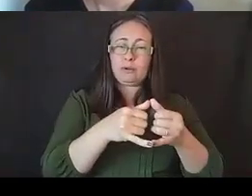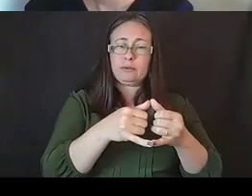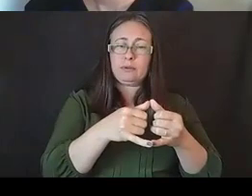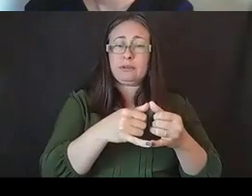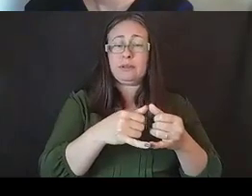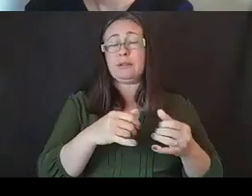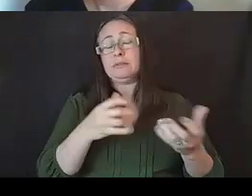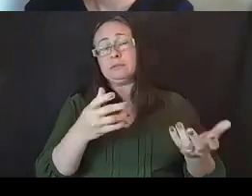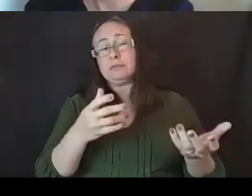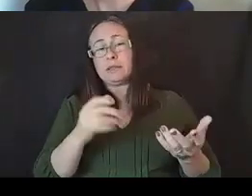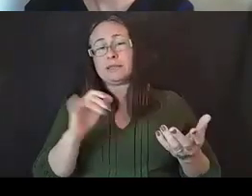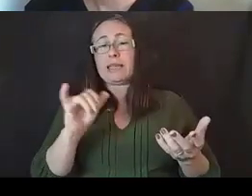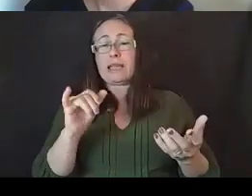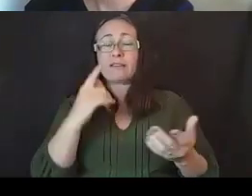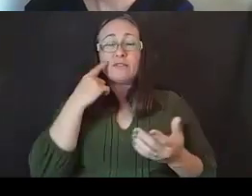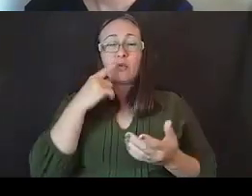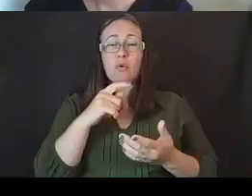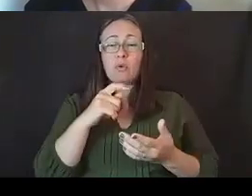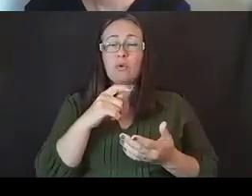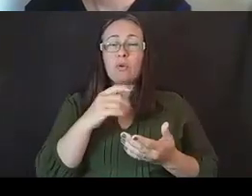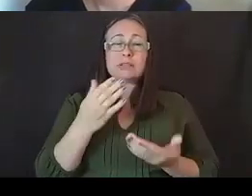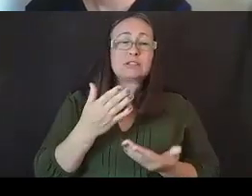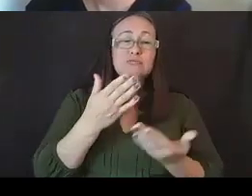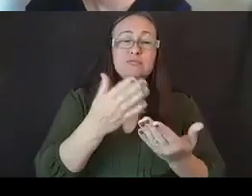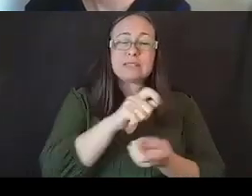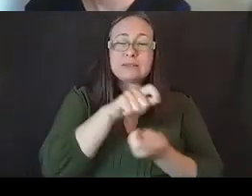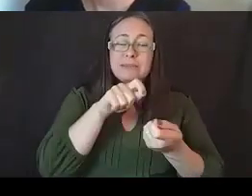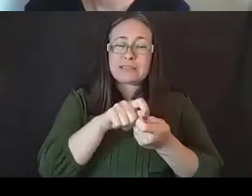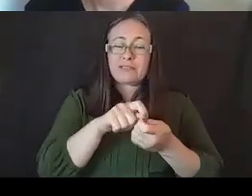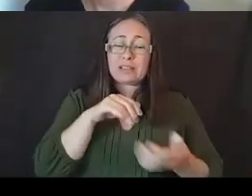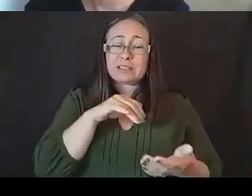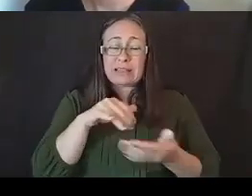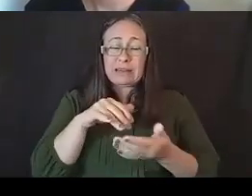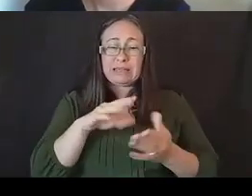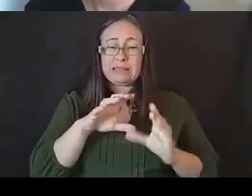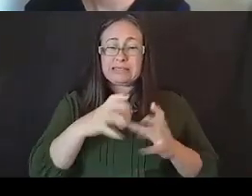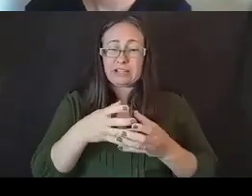about suggesting particular study sections on your application.